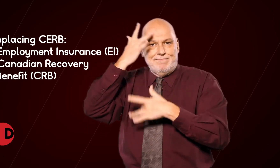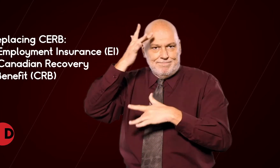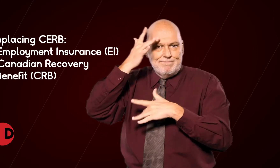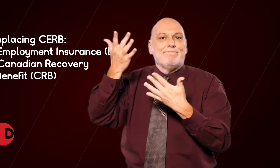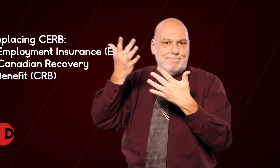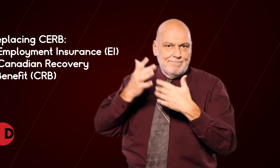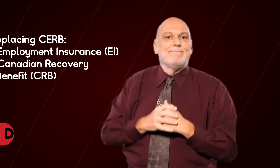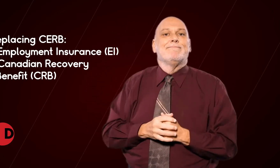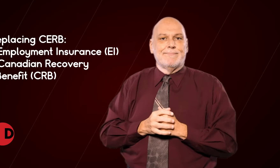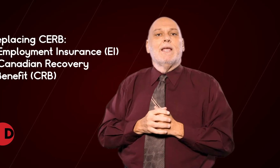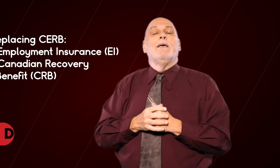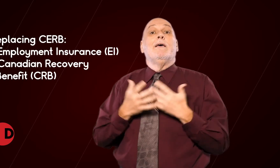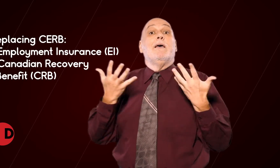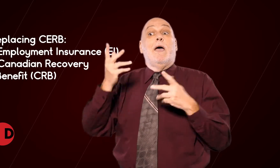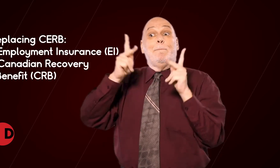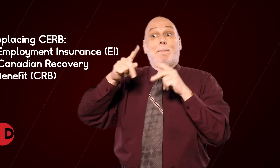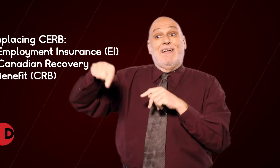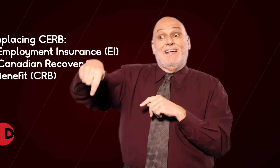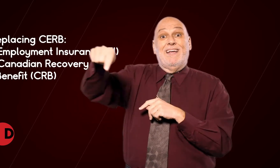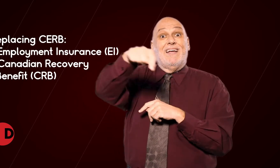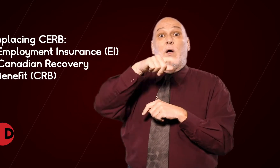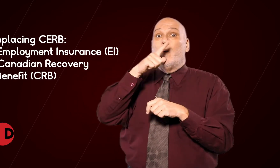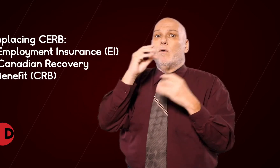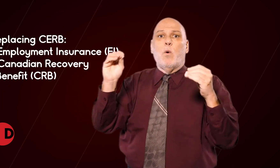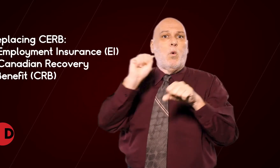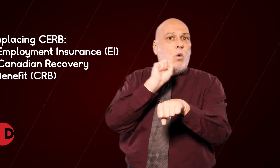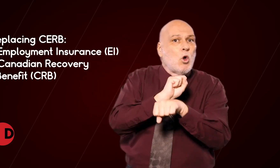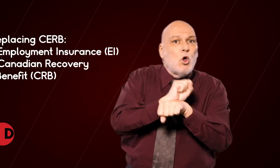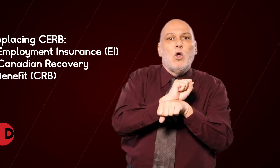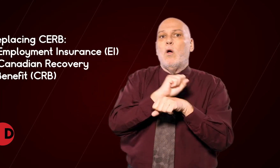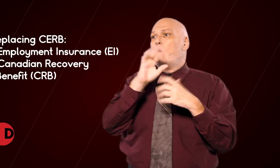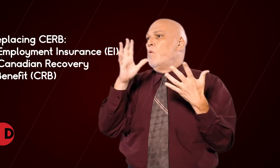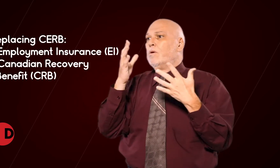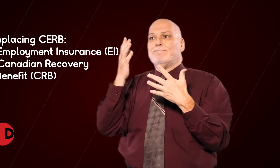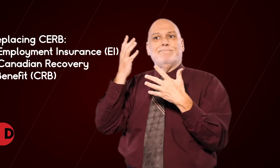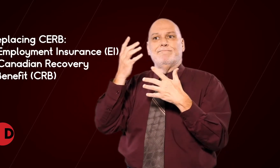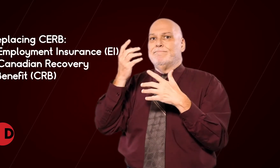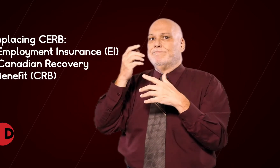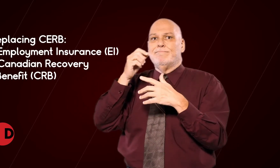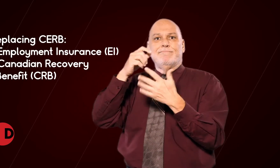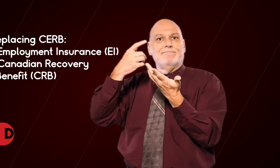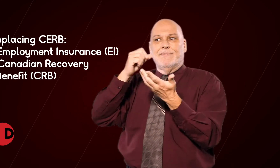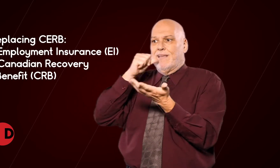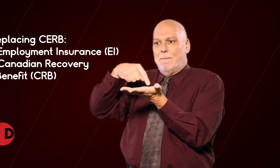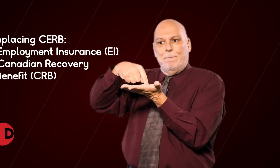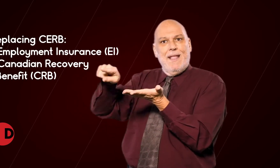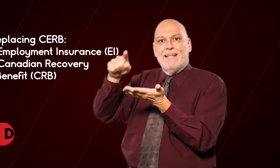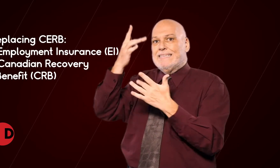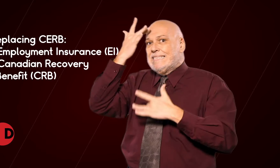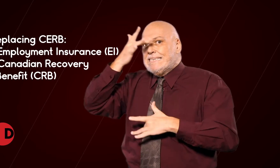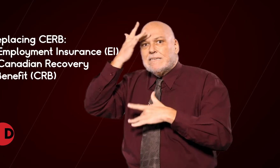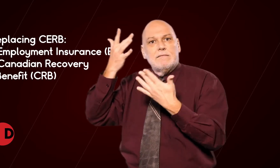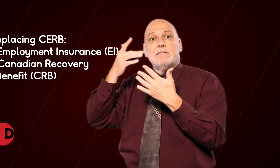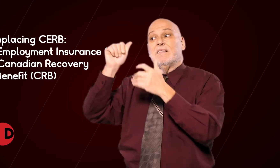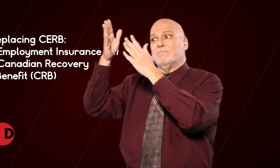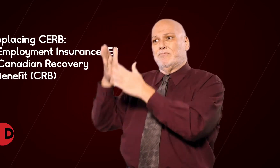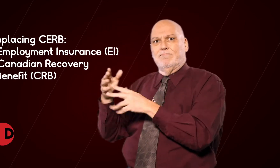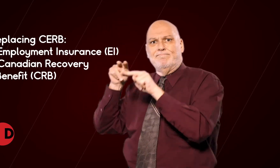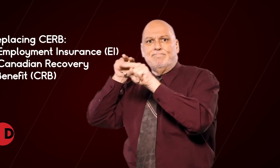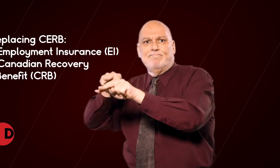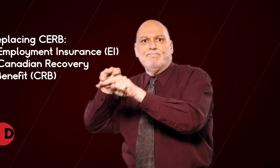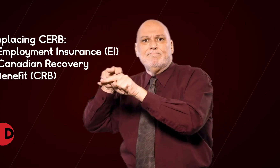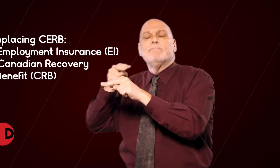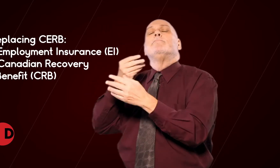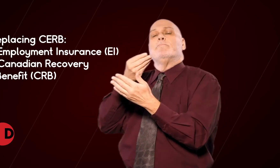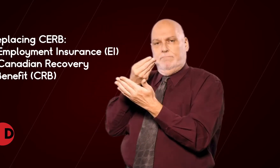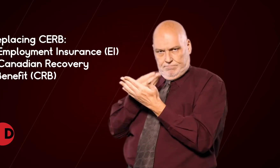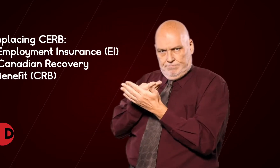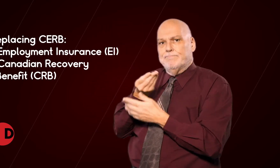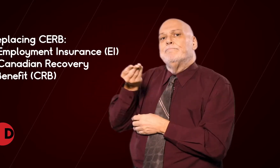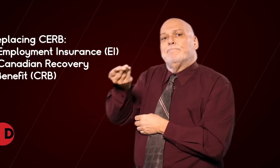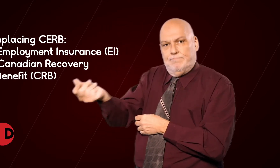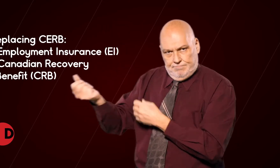for people without work paid sick leave or needing time off